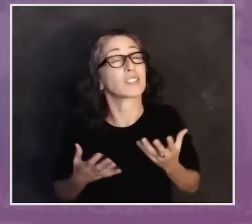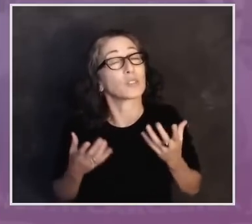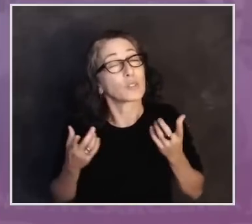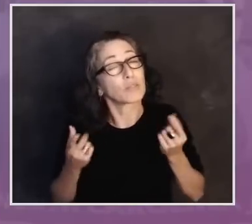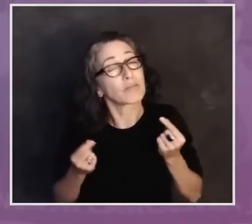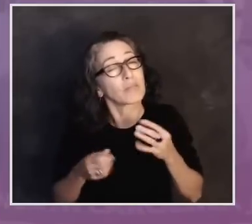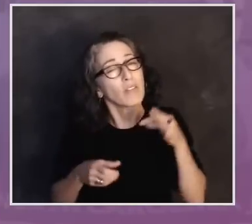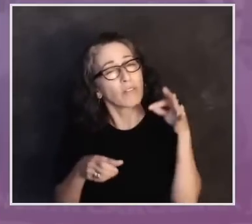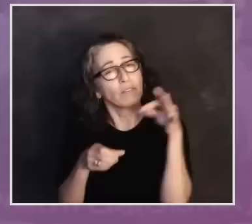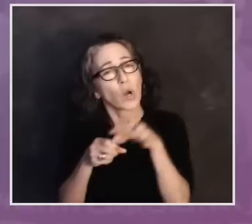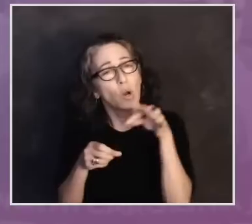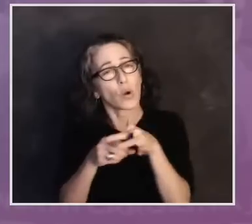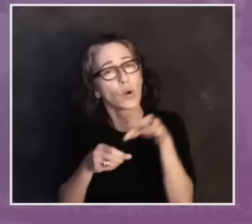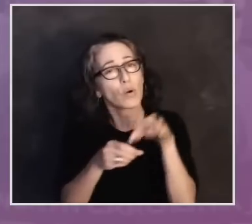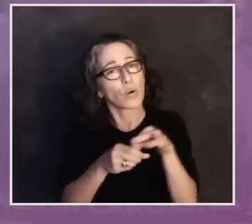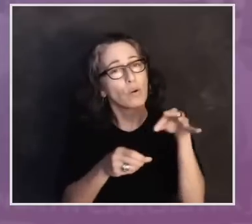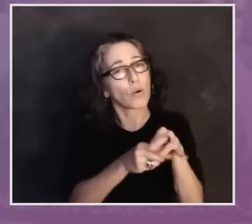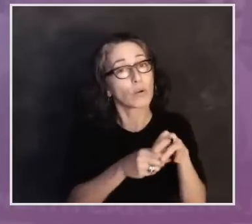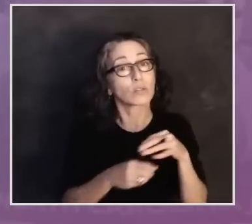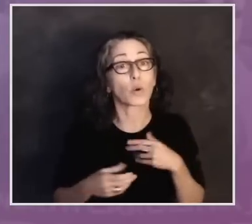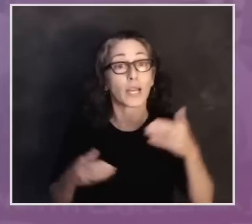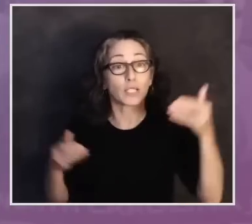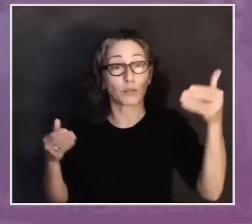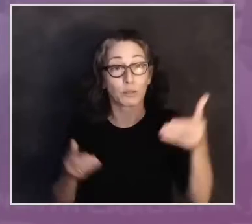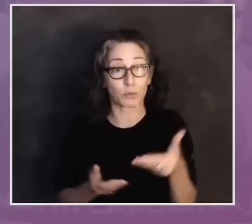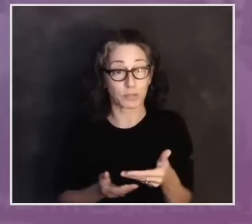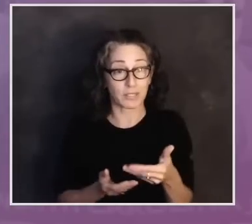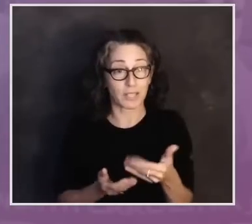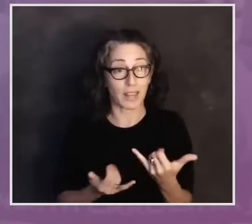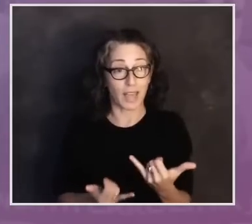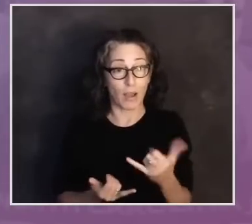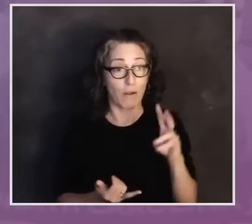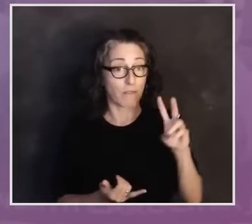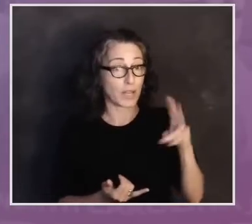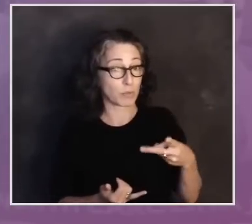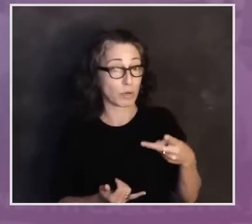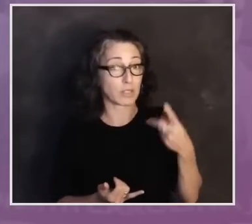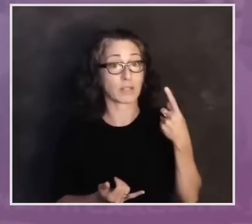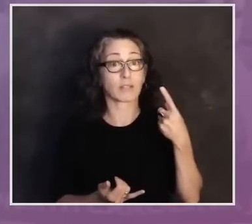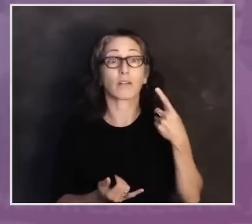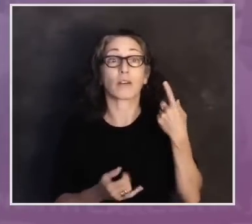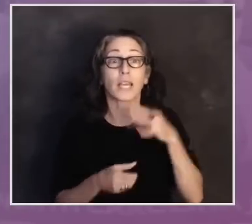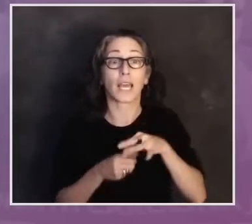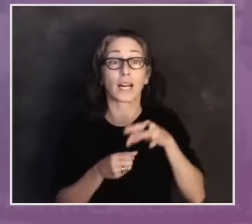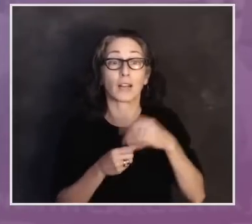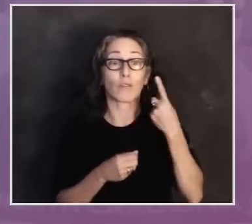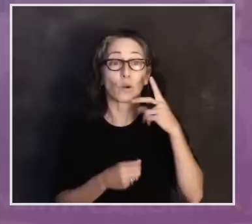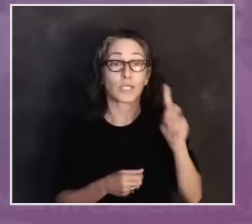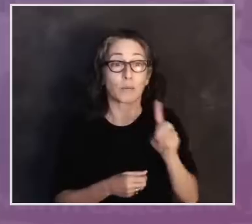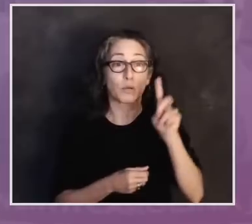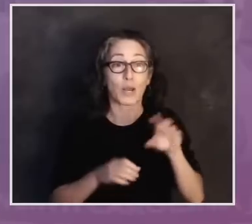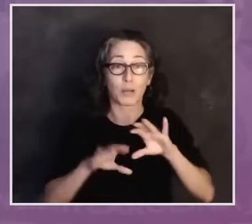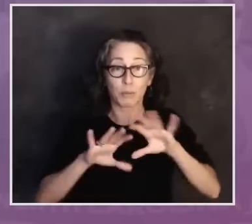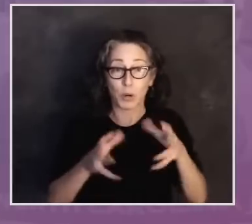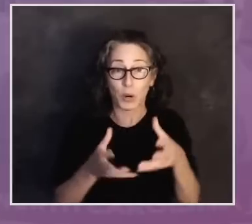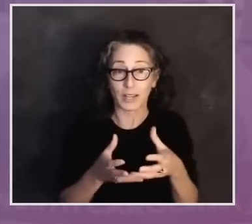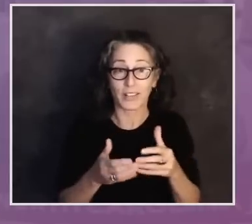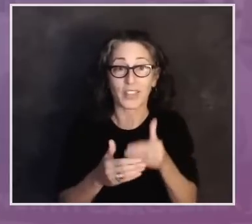JOY THAT WE HAVE BEFORE US IF WE JUST GET OUT AND VOTE.